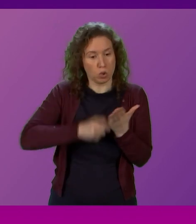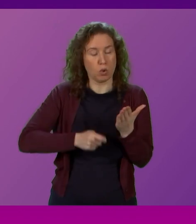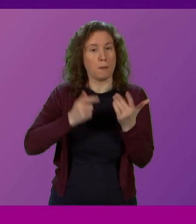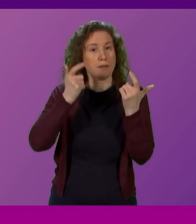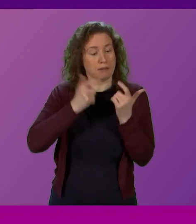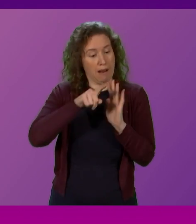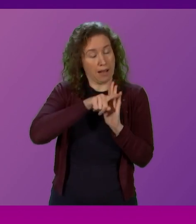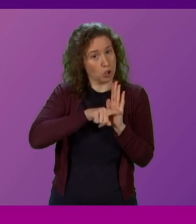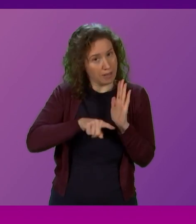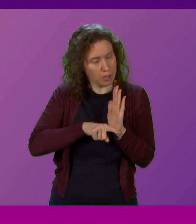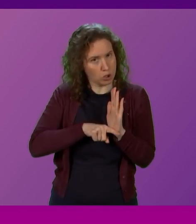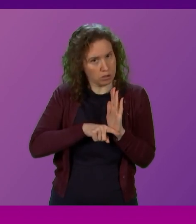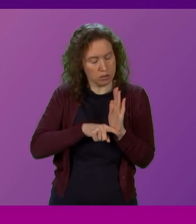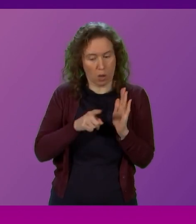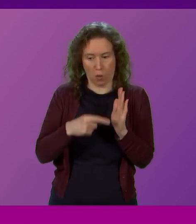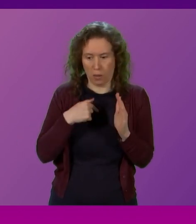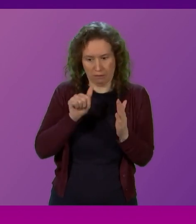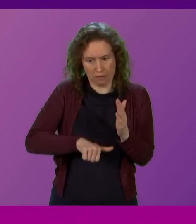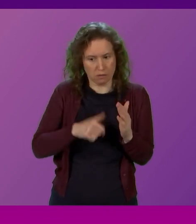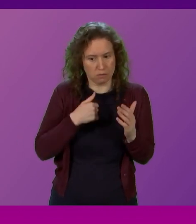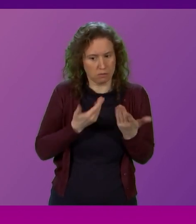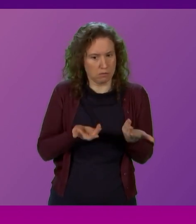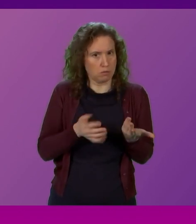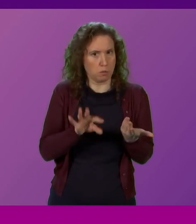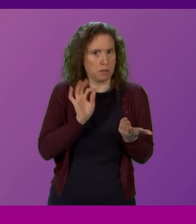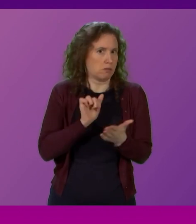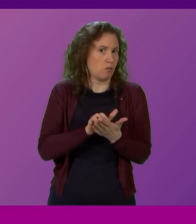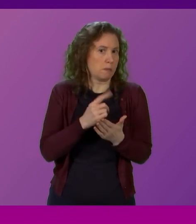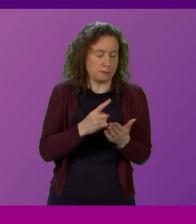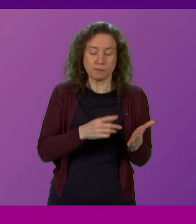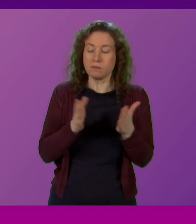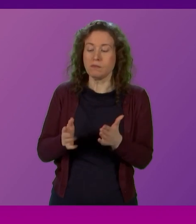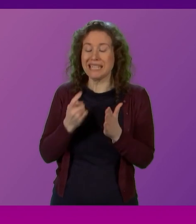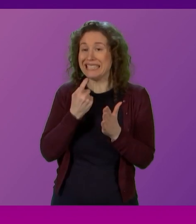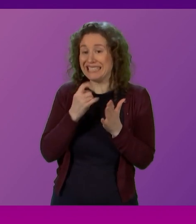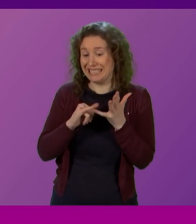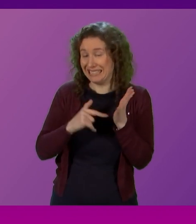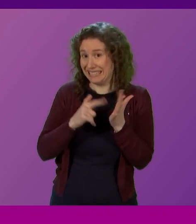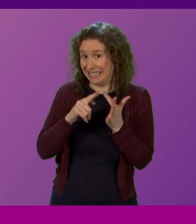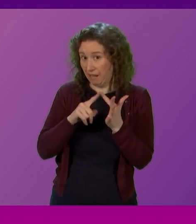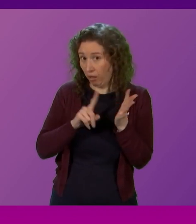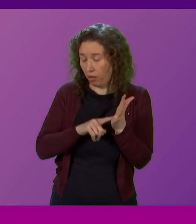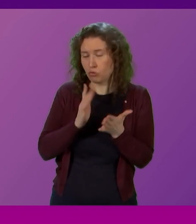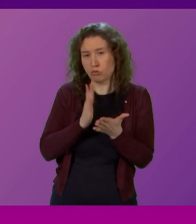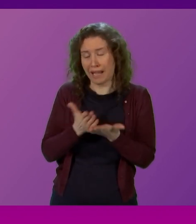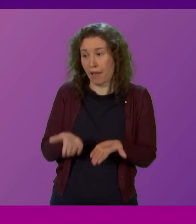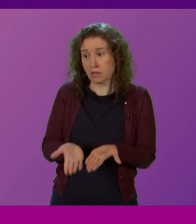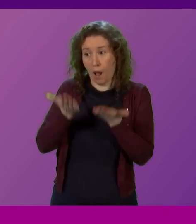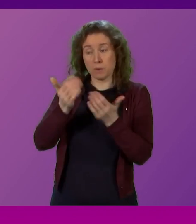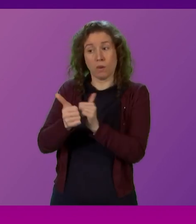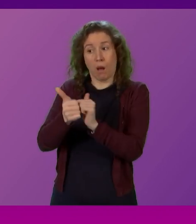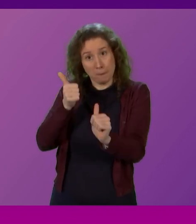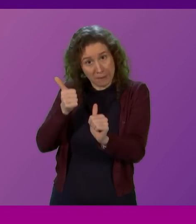In relation to steel, that is a matter for the company that has the contract.